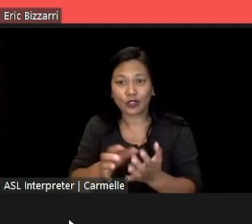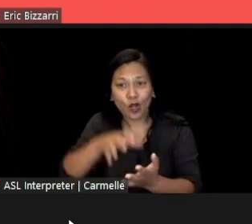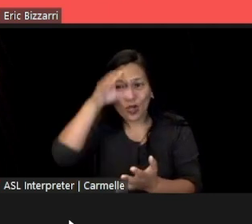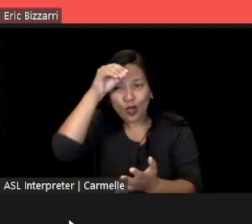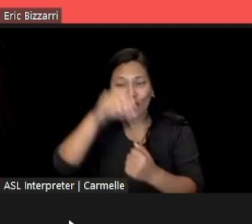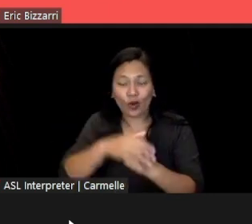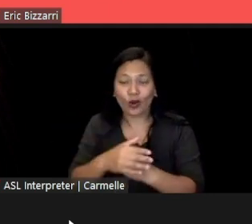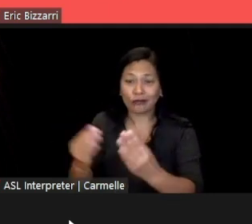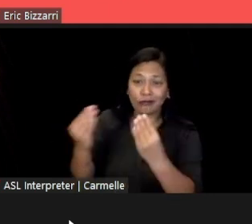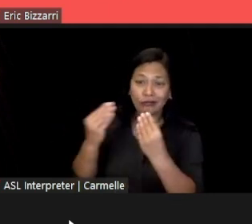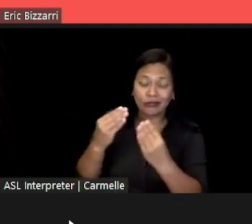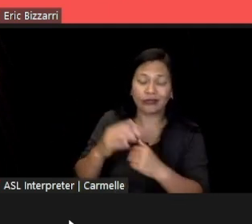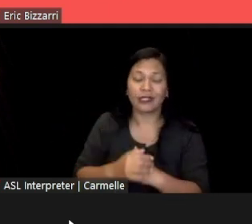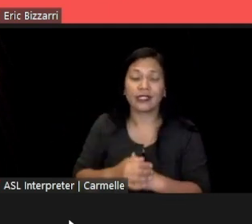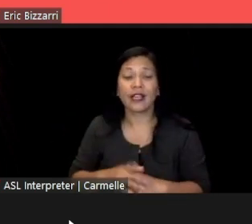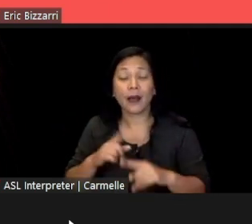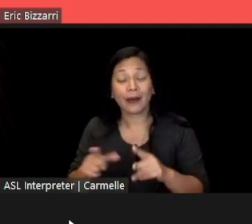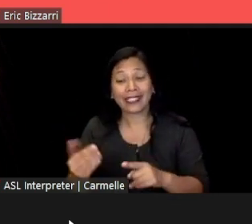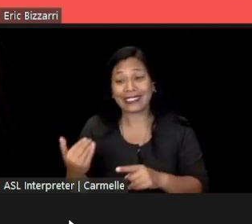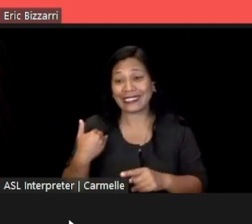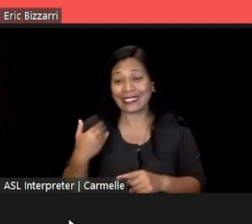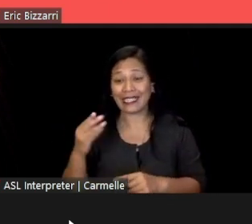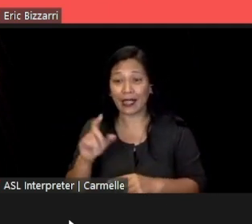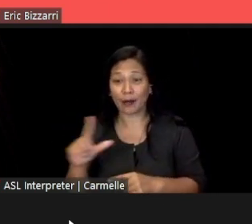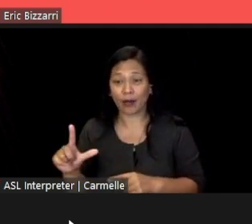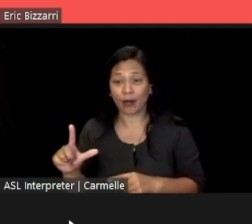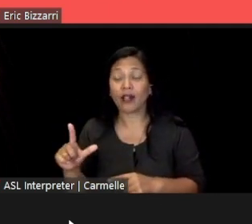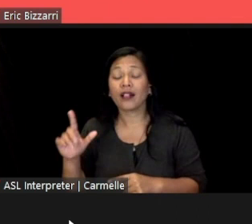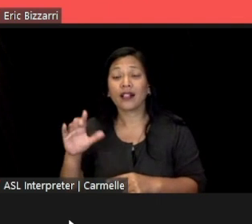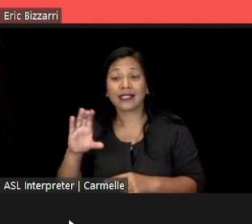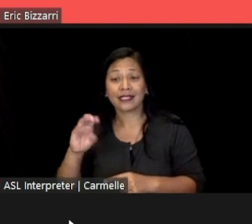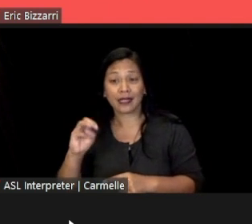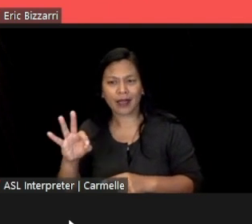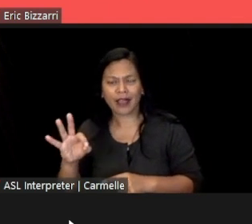And so what the CMF did this past year in April, we had a consultation last summer.